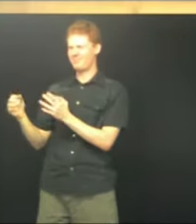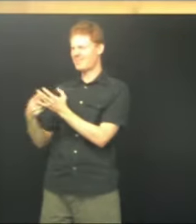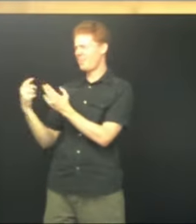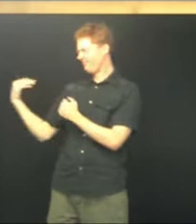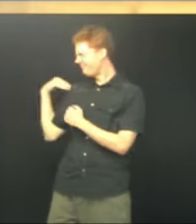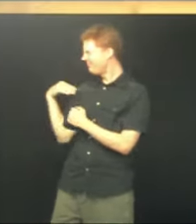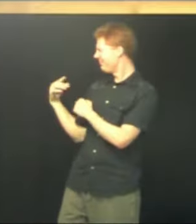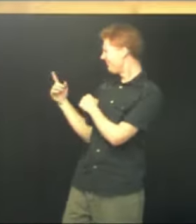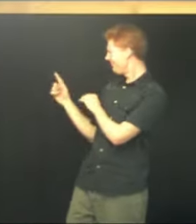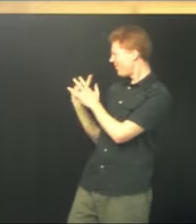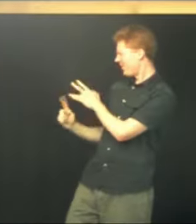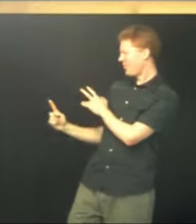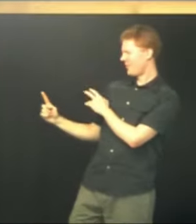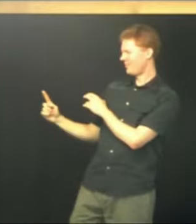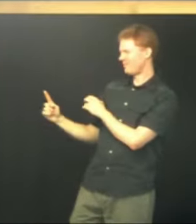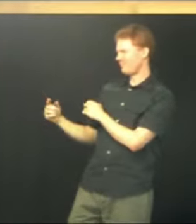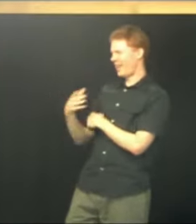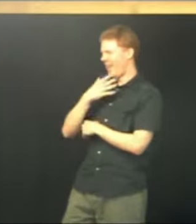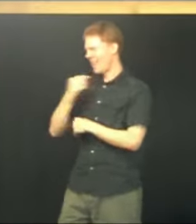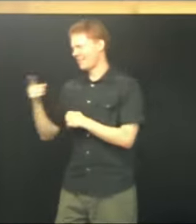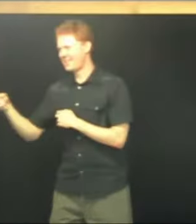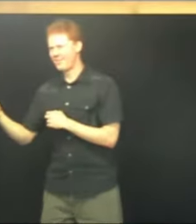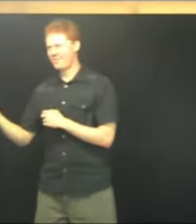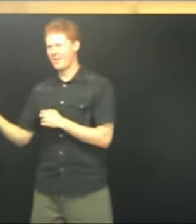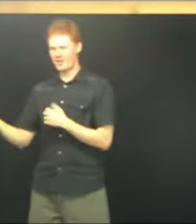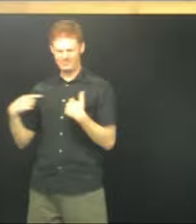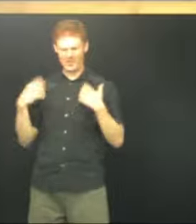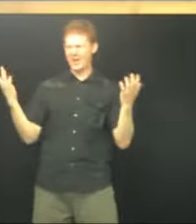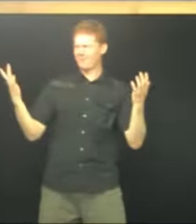and your mate taps you and askes "what are you doing! you are lusting after her!"